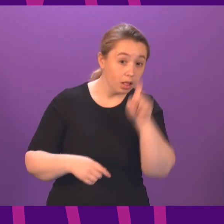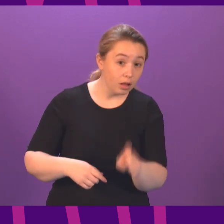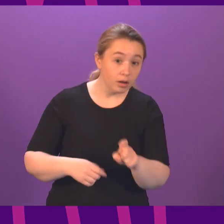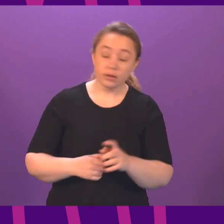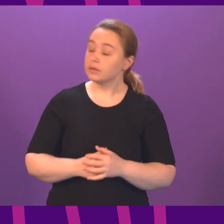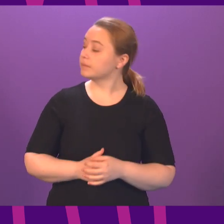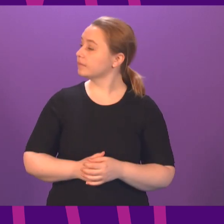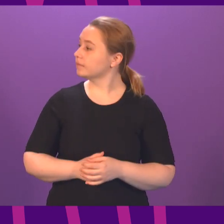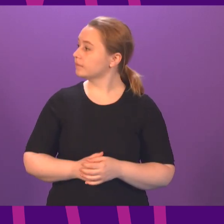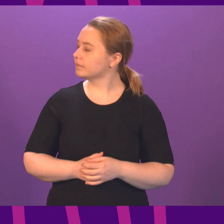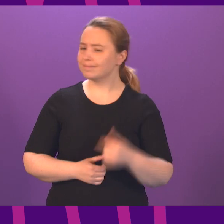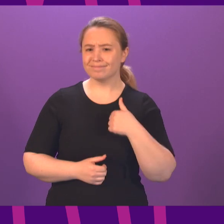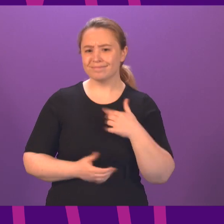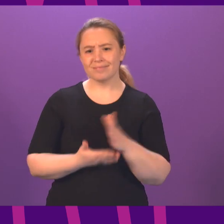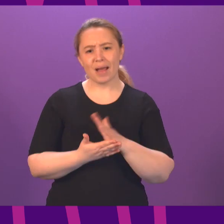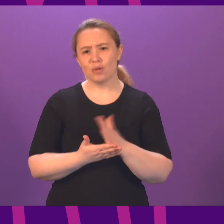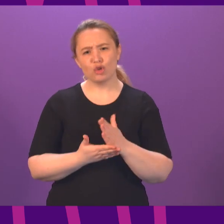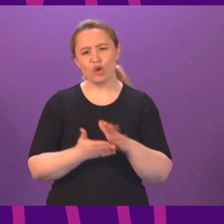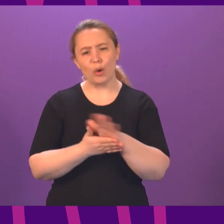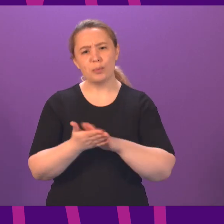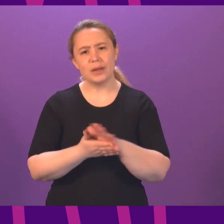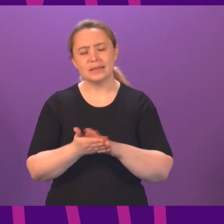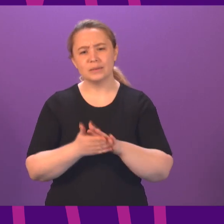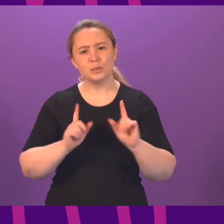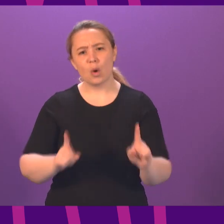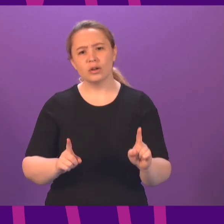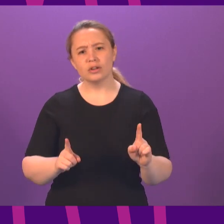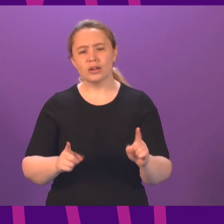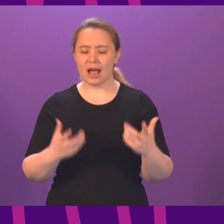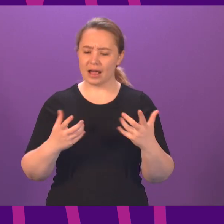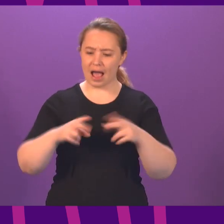not hers—what Elaine Smith means by “sufficient capacity” to deal with changes in household